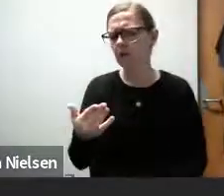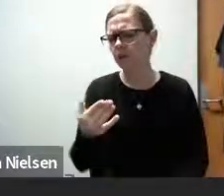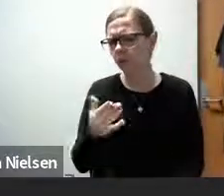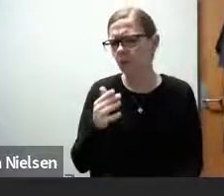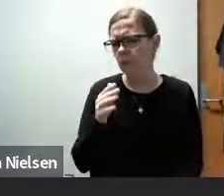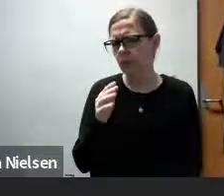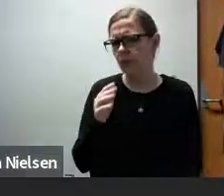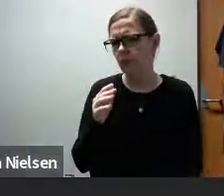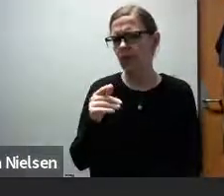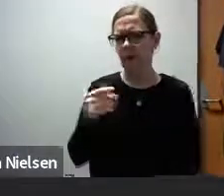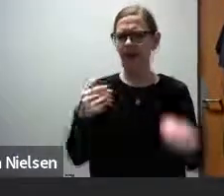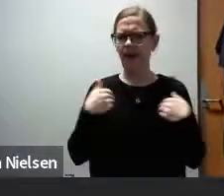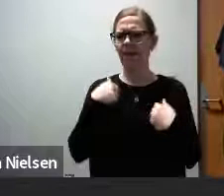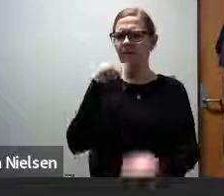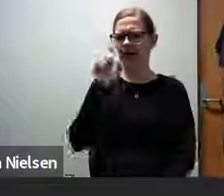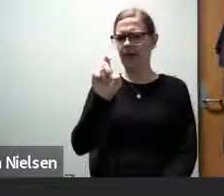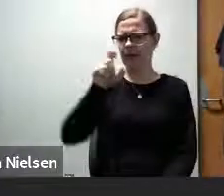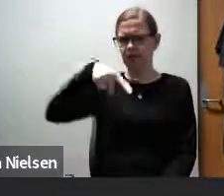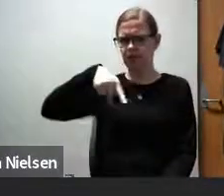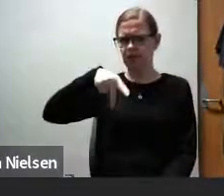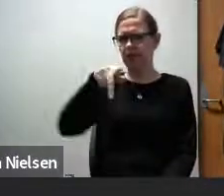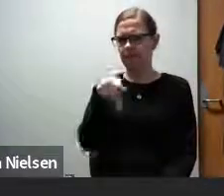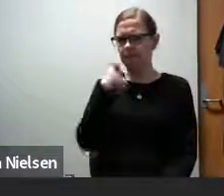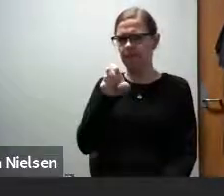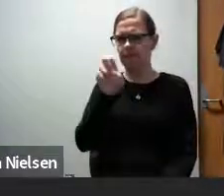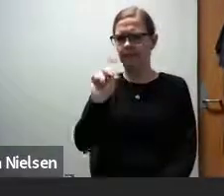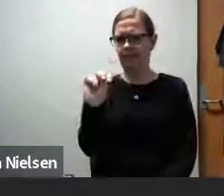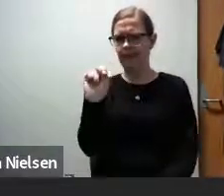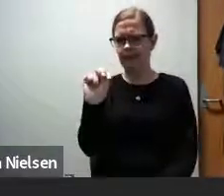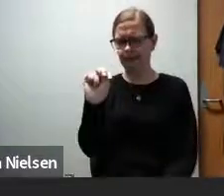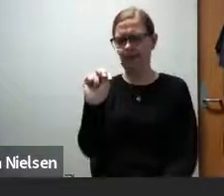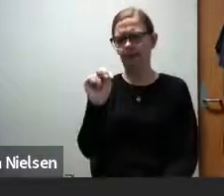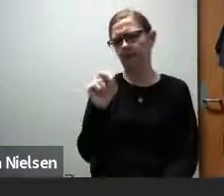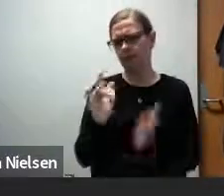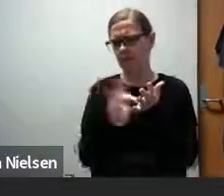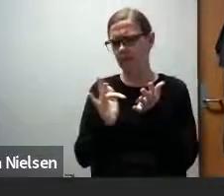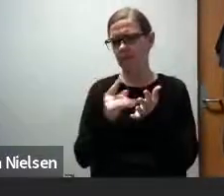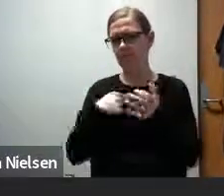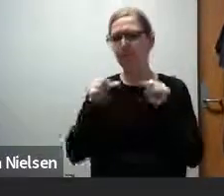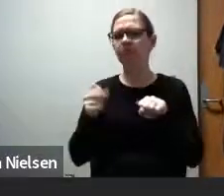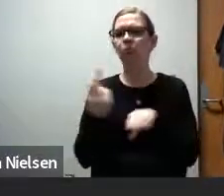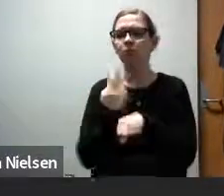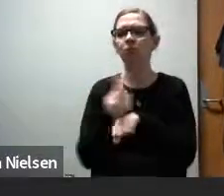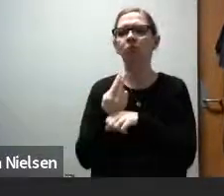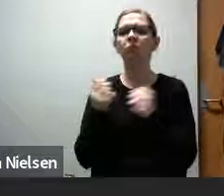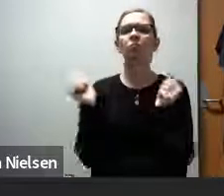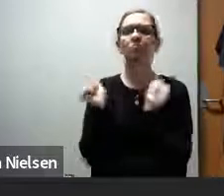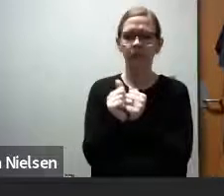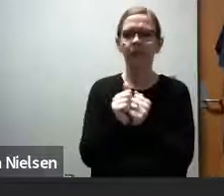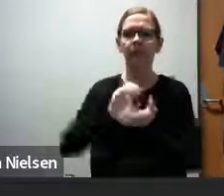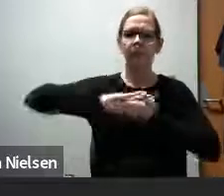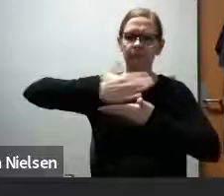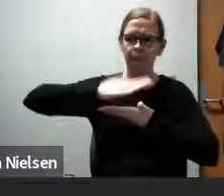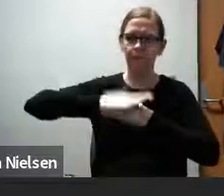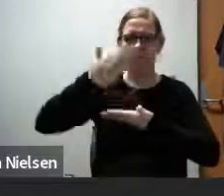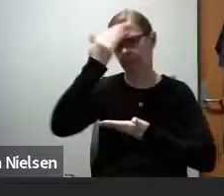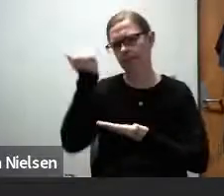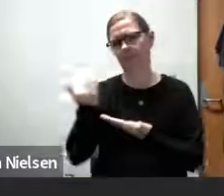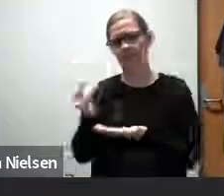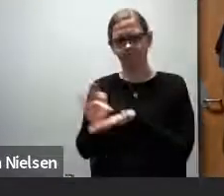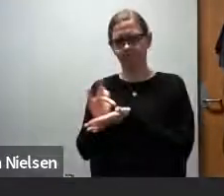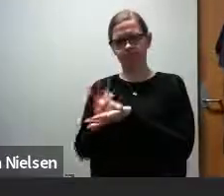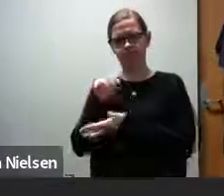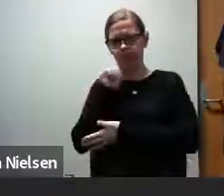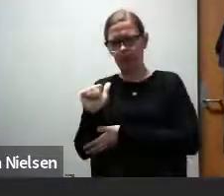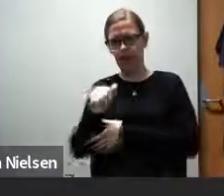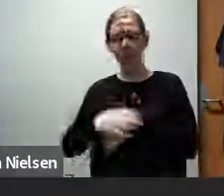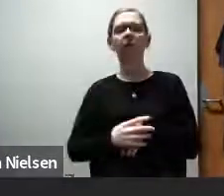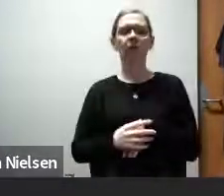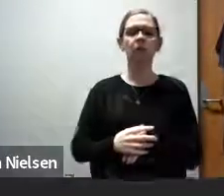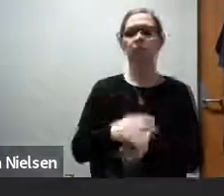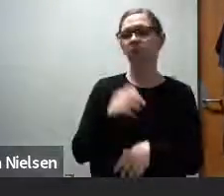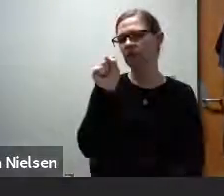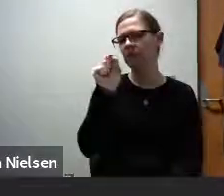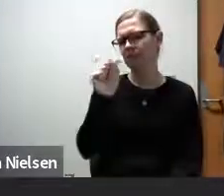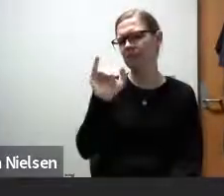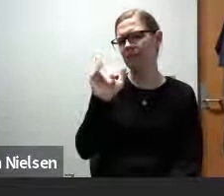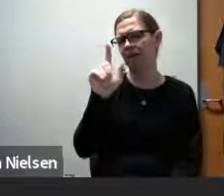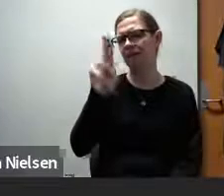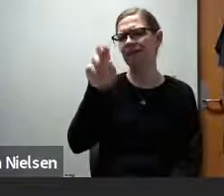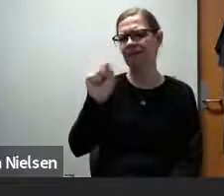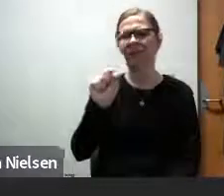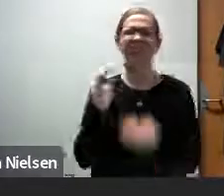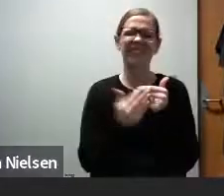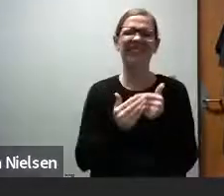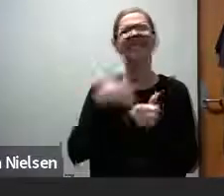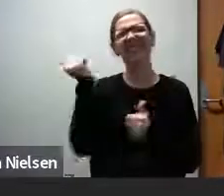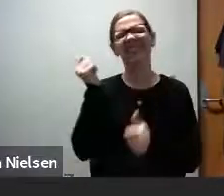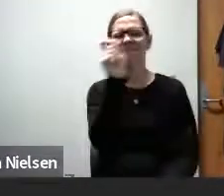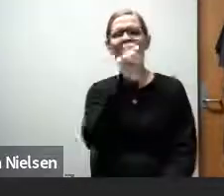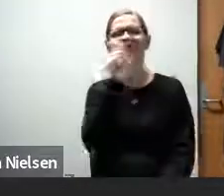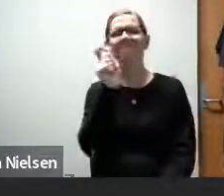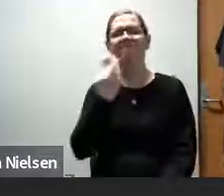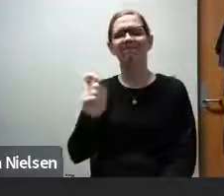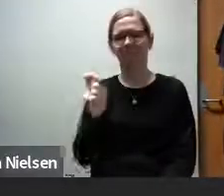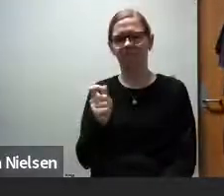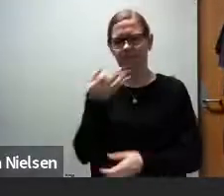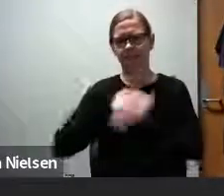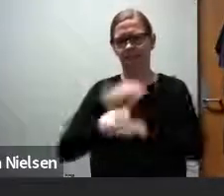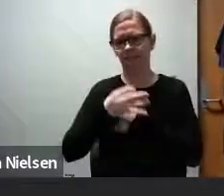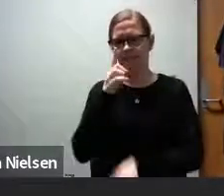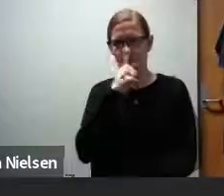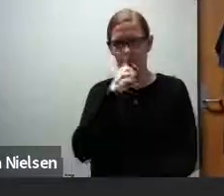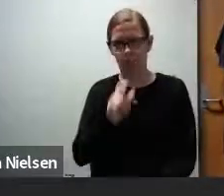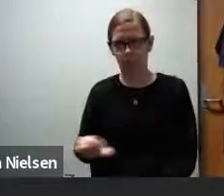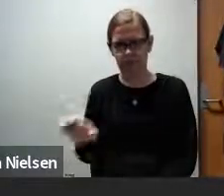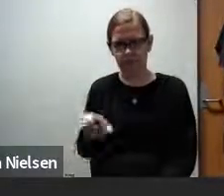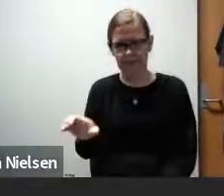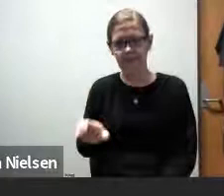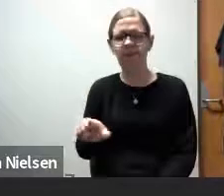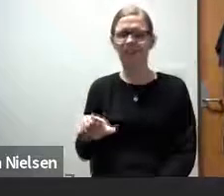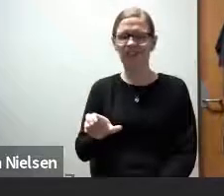An XP pan tablet that I can use. I'm with my laptop, because it's not a touch screen, but you can a stylus is the easiest way to when you're annotating, of course, instead of using a mouse, but if you don't have a touch screen, then you would